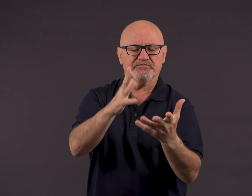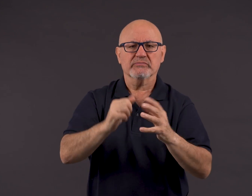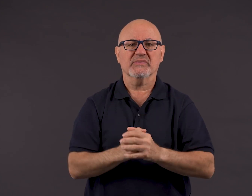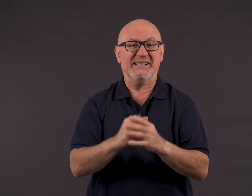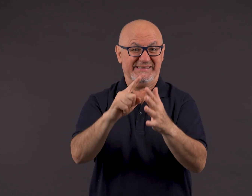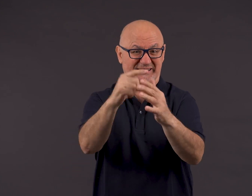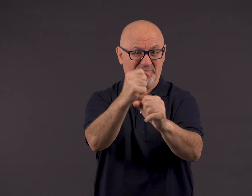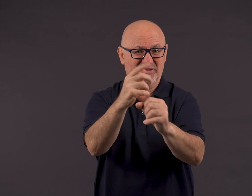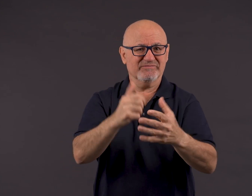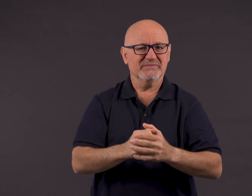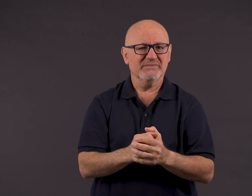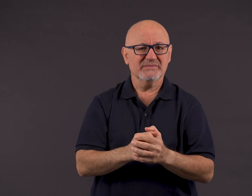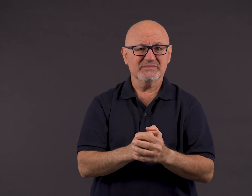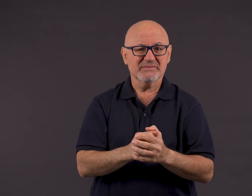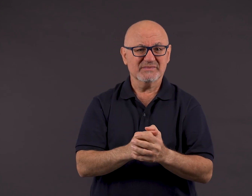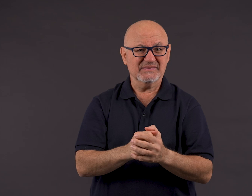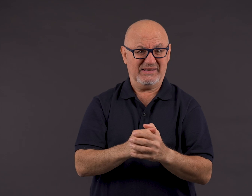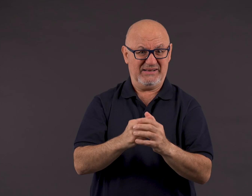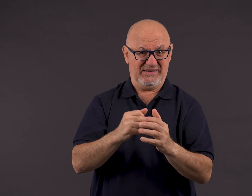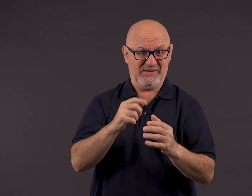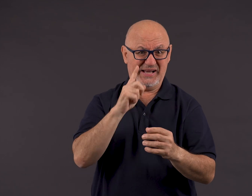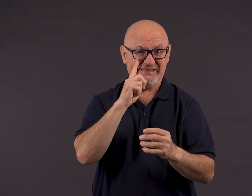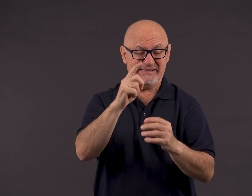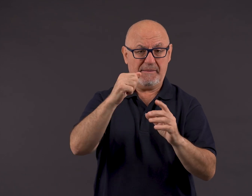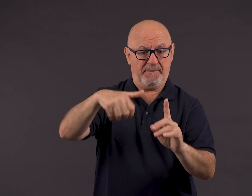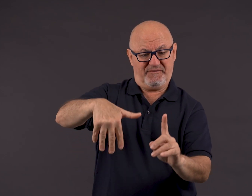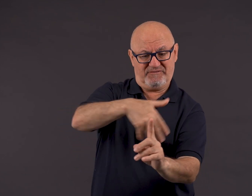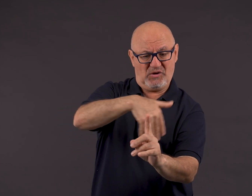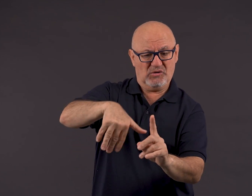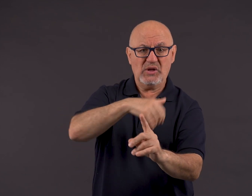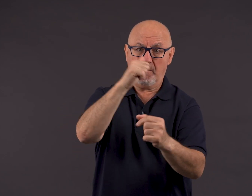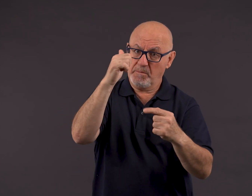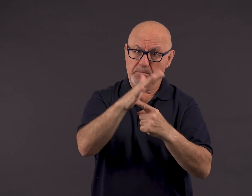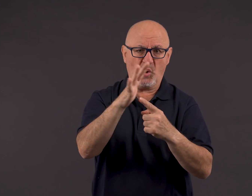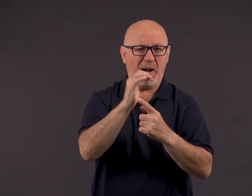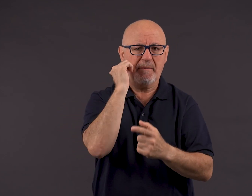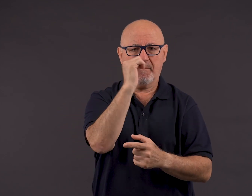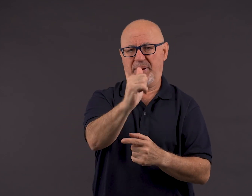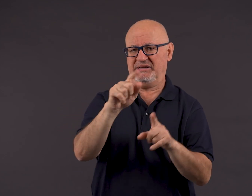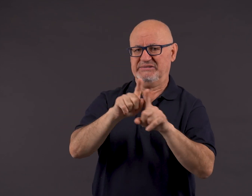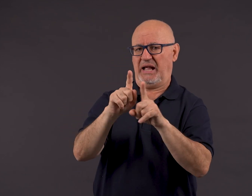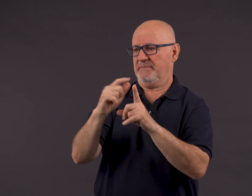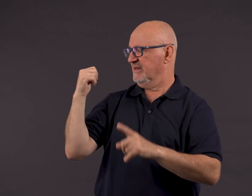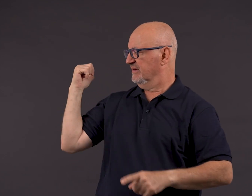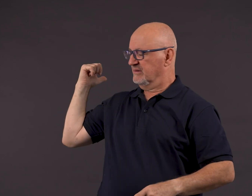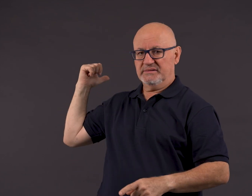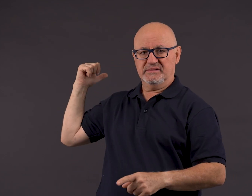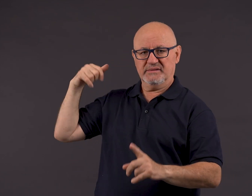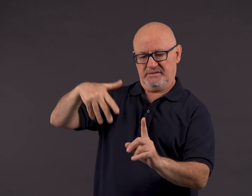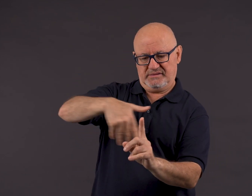and what makes them accessible. For example, with video you can see the background behind me